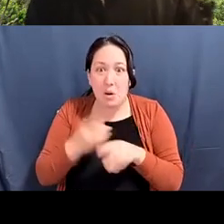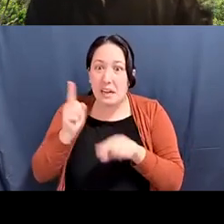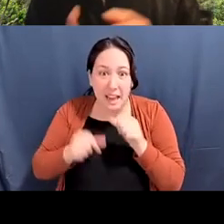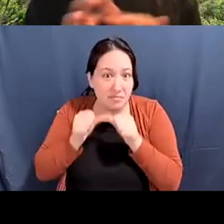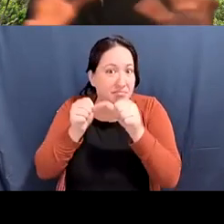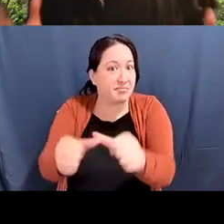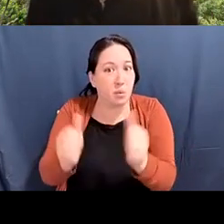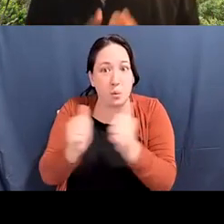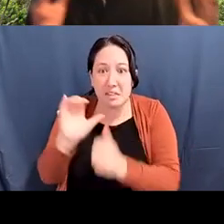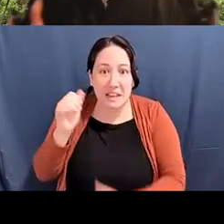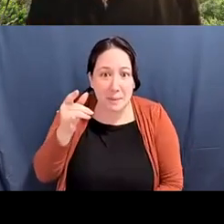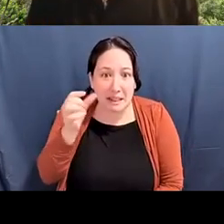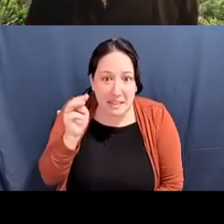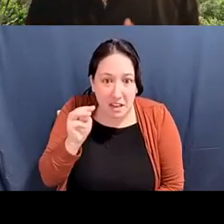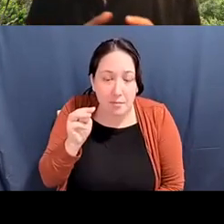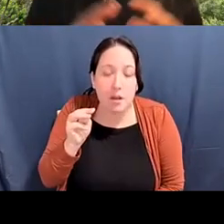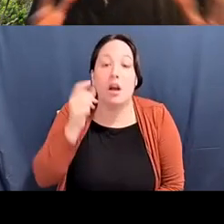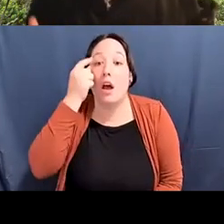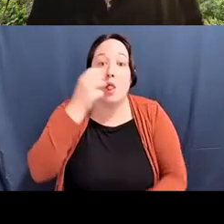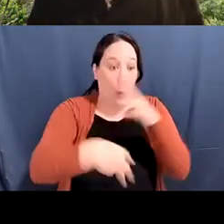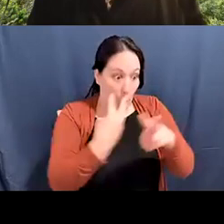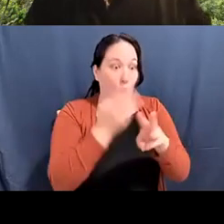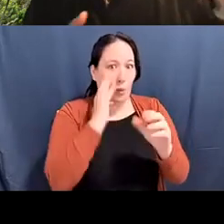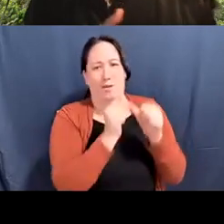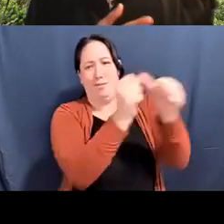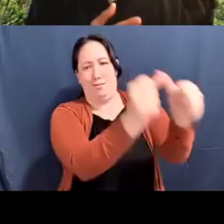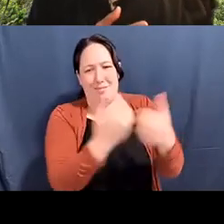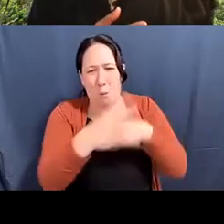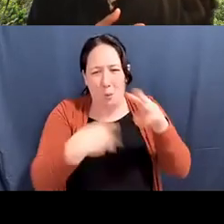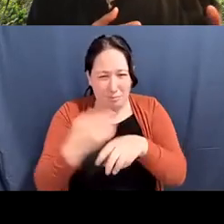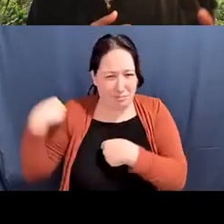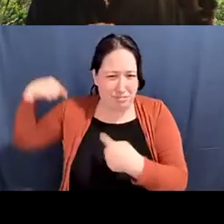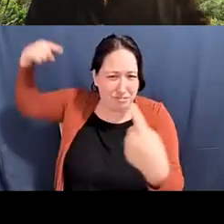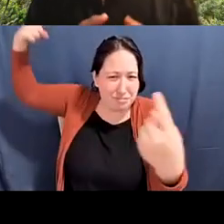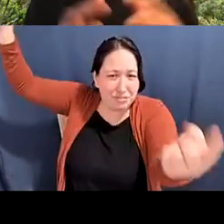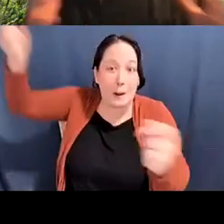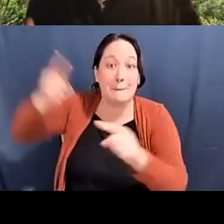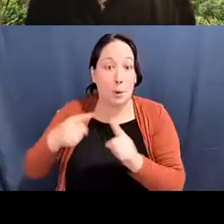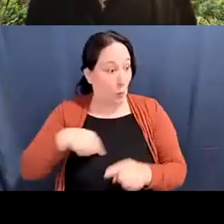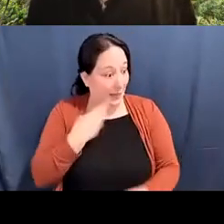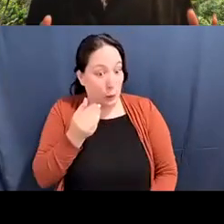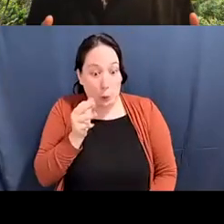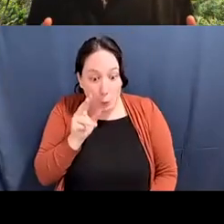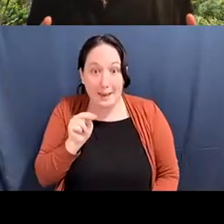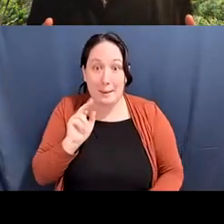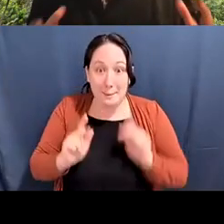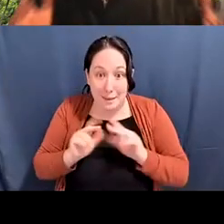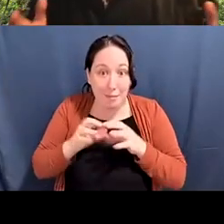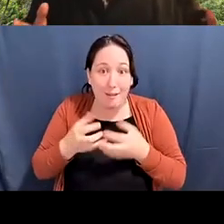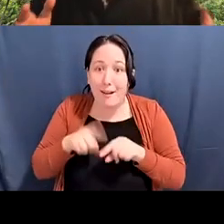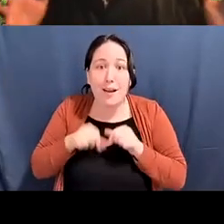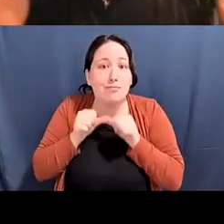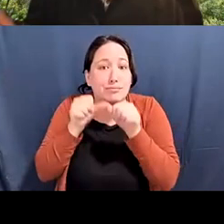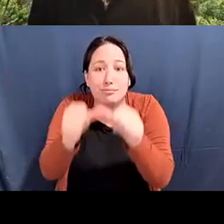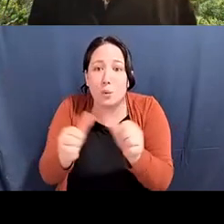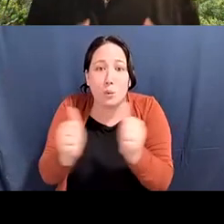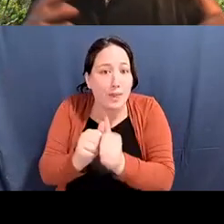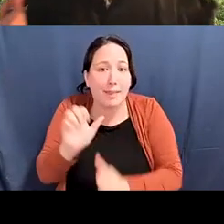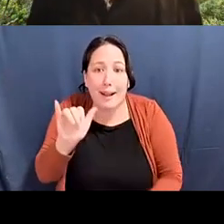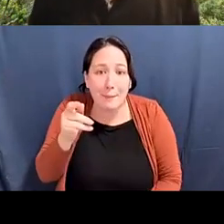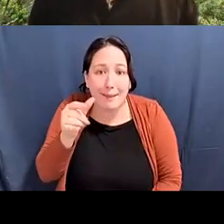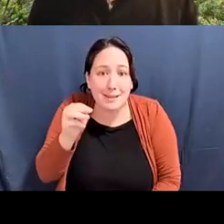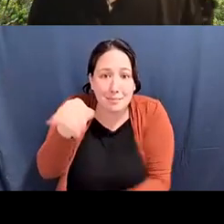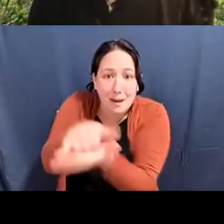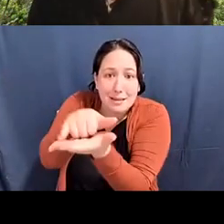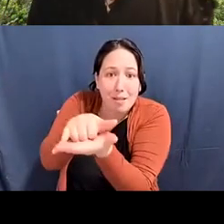Alex Tom he/him: The world actually will continue to survive, it's been around since whenever, right, it's like the people who are inhabiting and the, you know, the